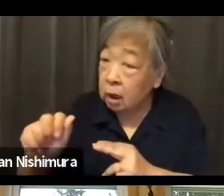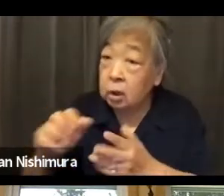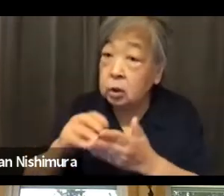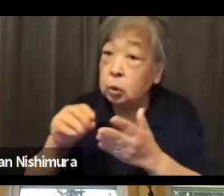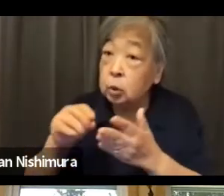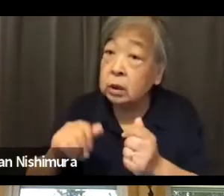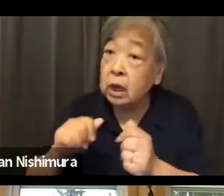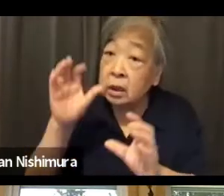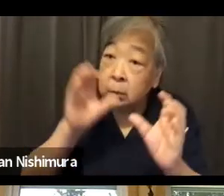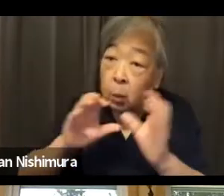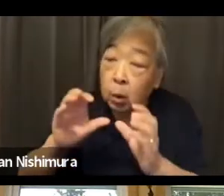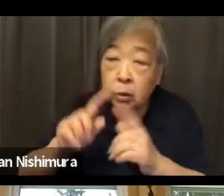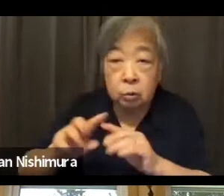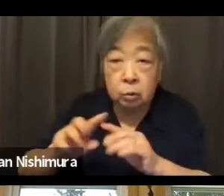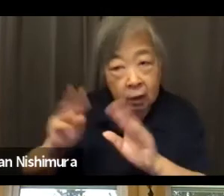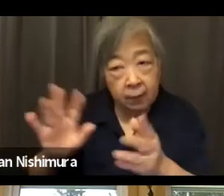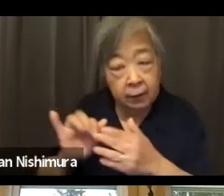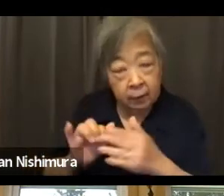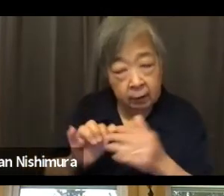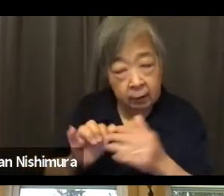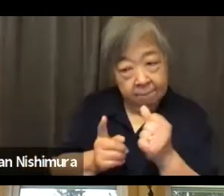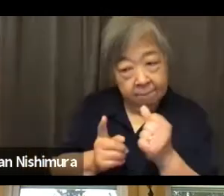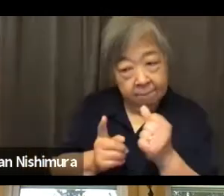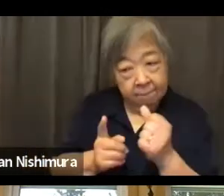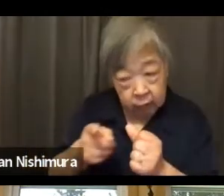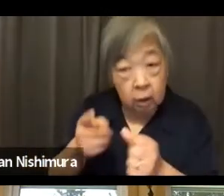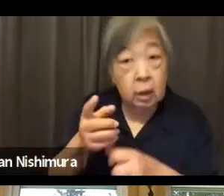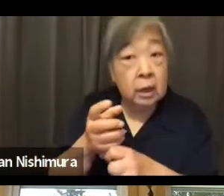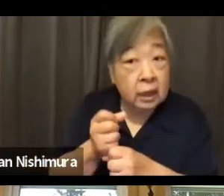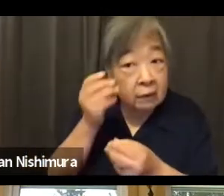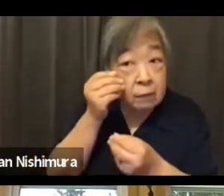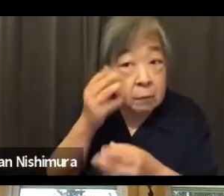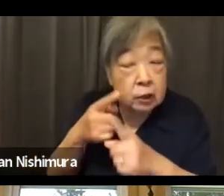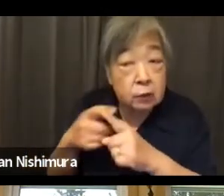that once you've received information back from the overseas site, you will provide